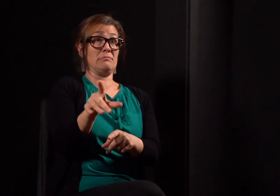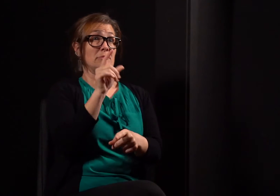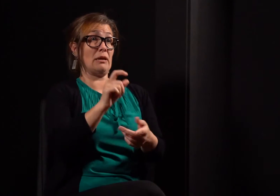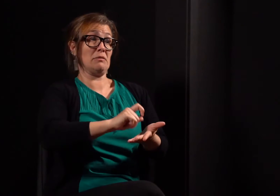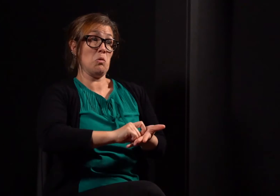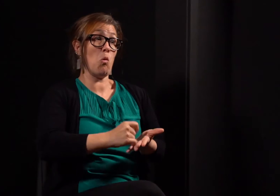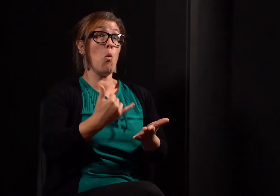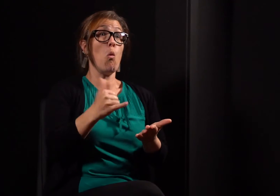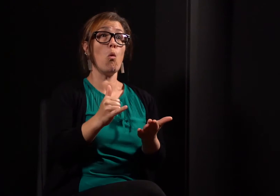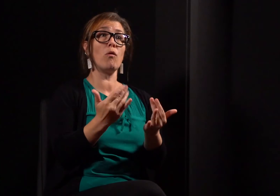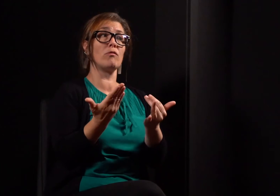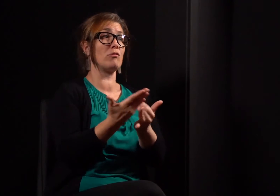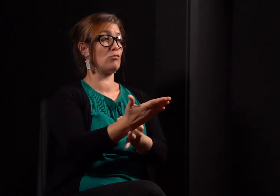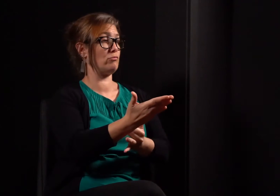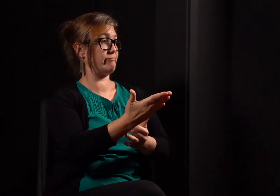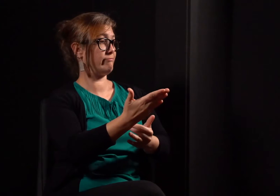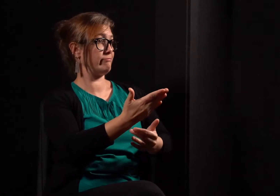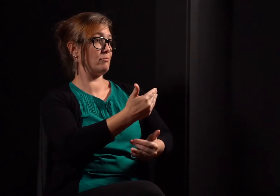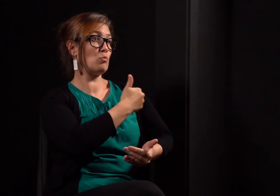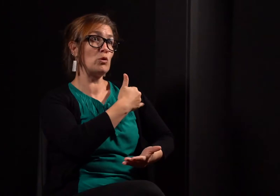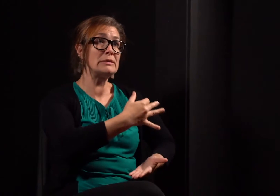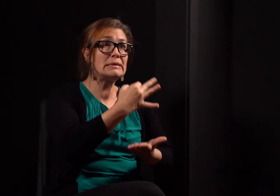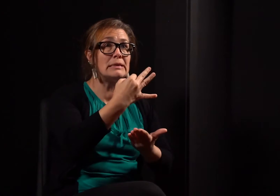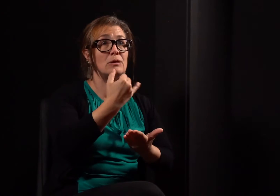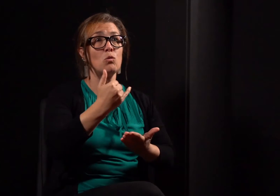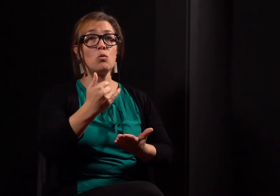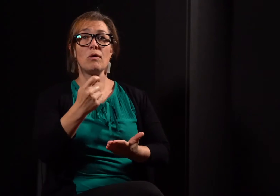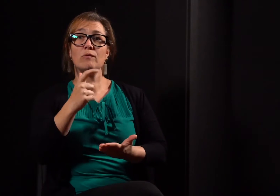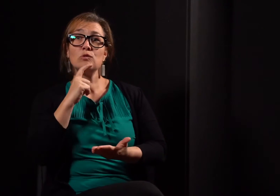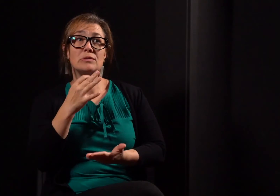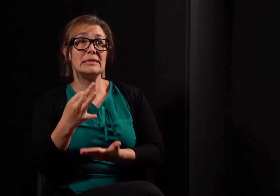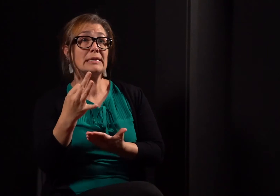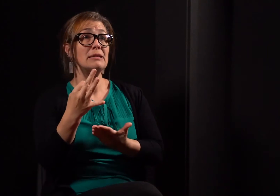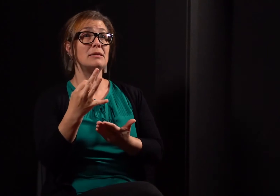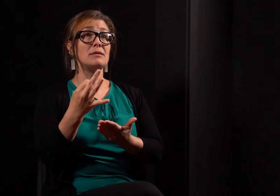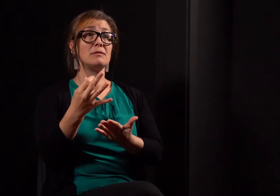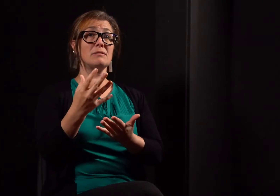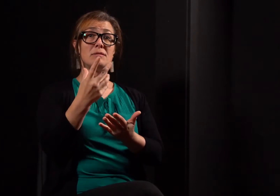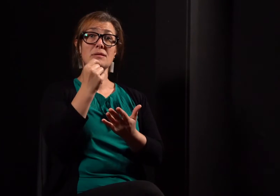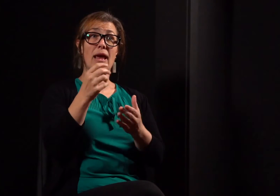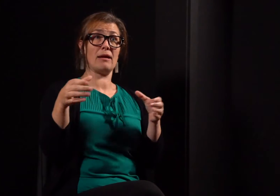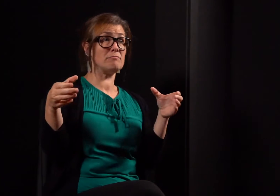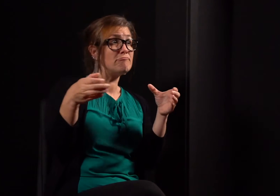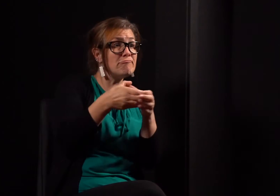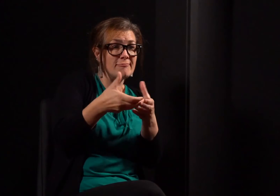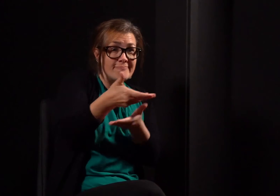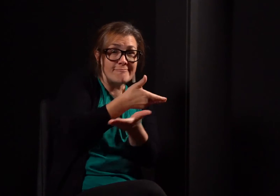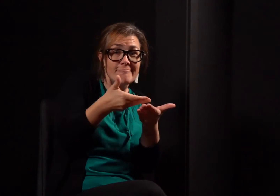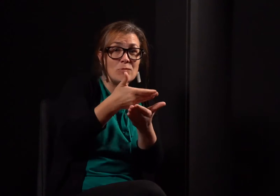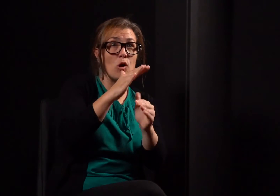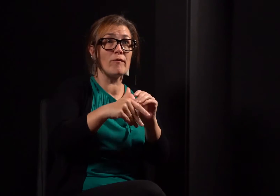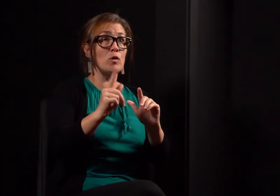or throughout a morning tea break or afternoon tea just to get together and discuss about what worked really well